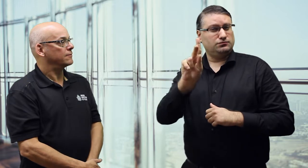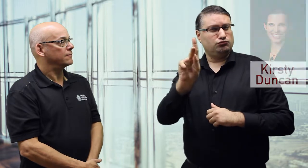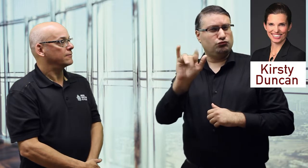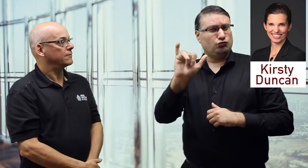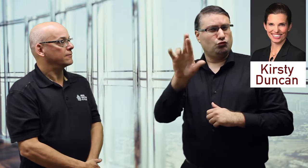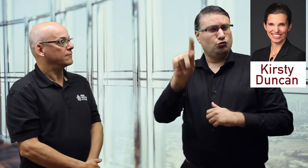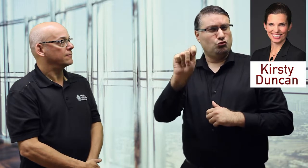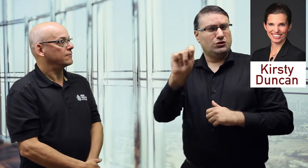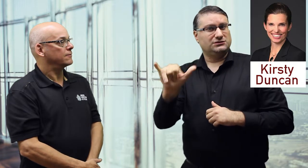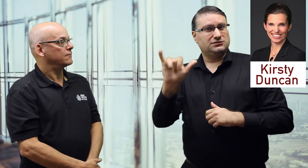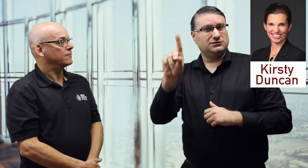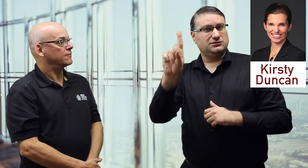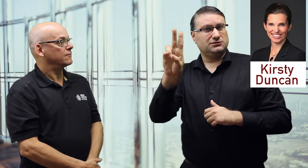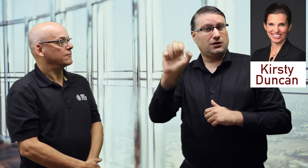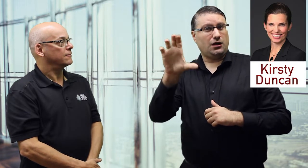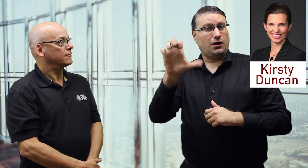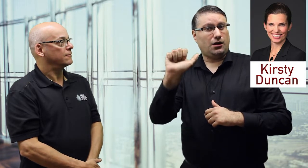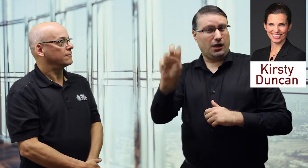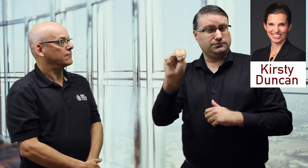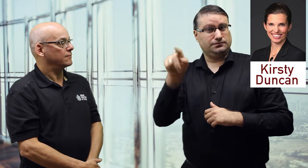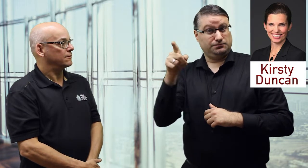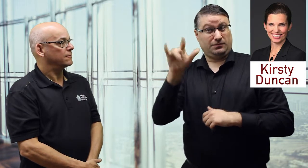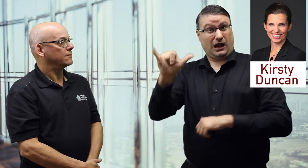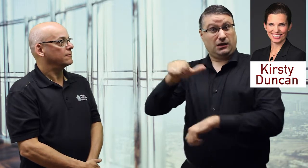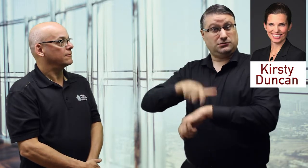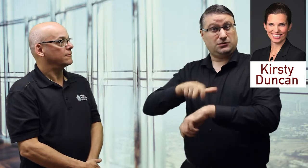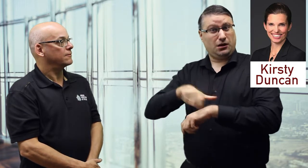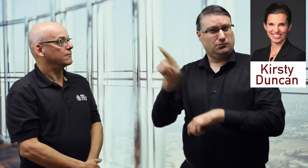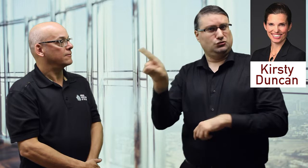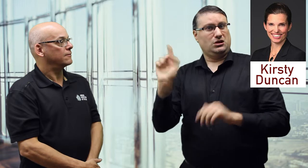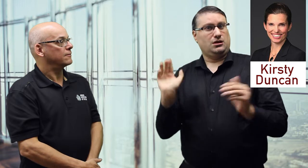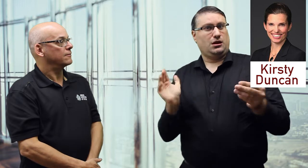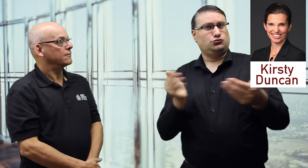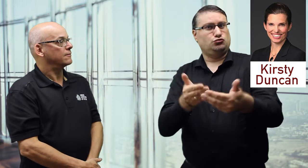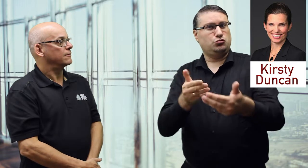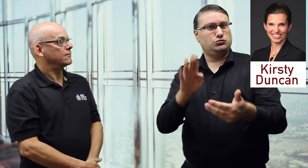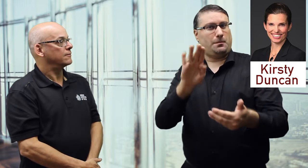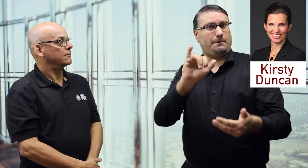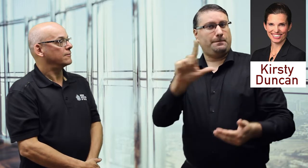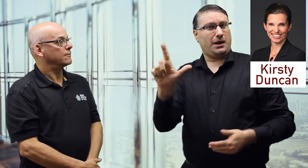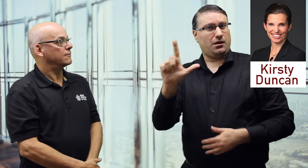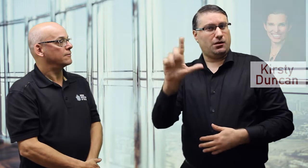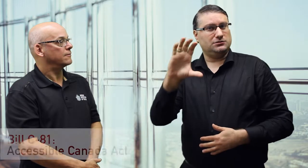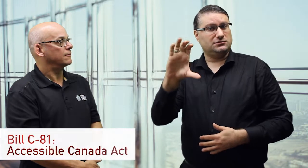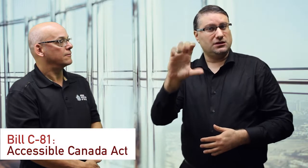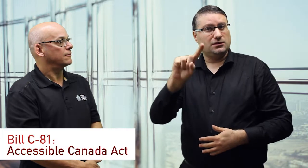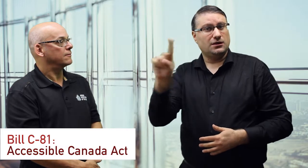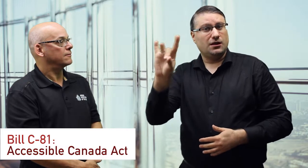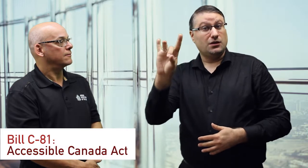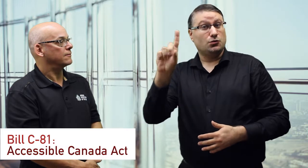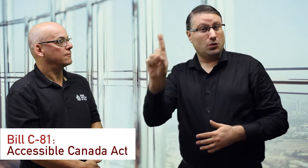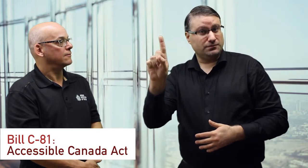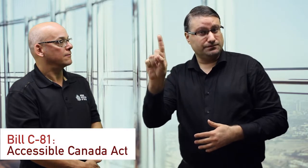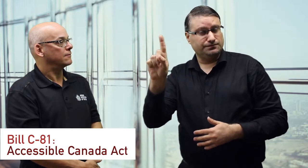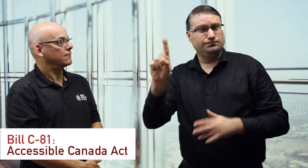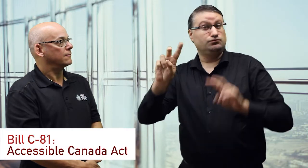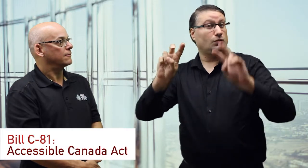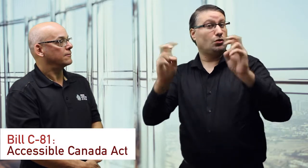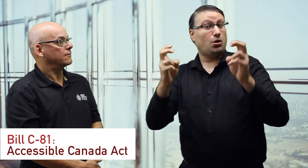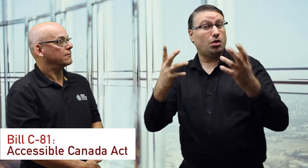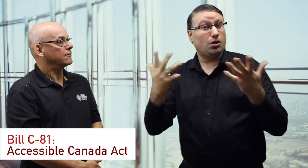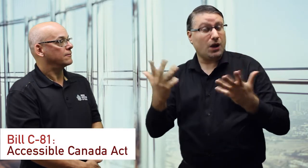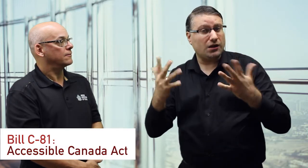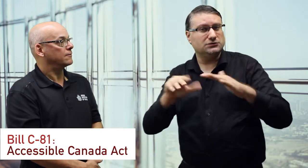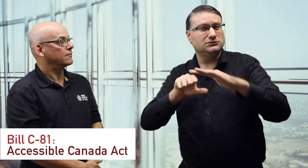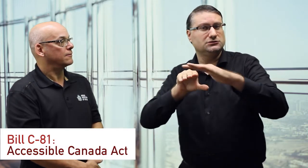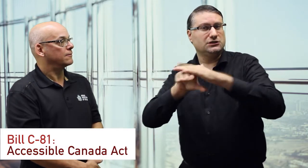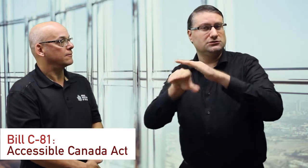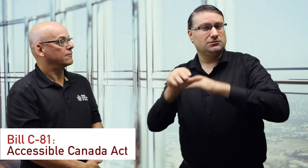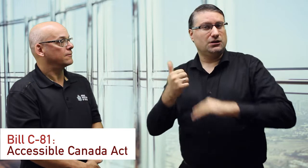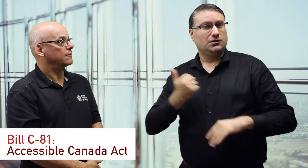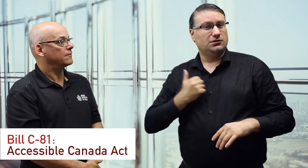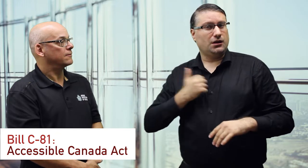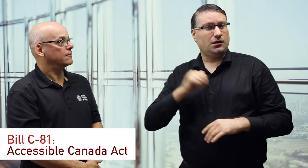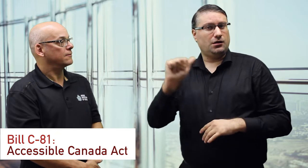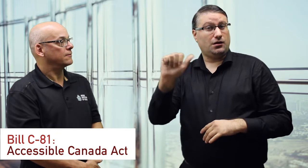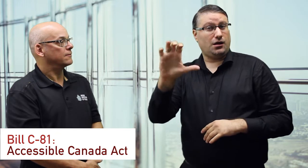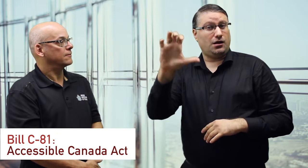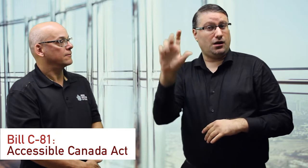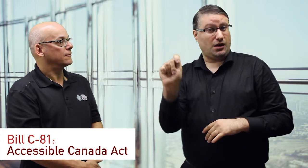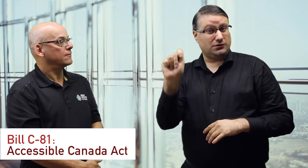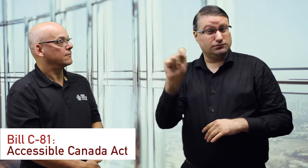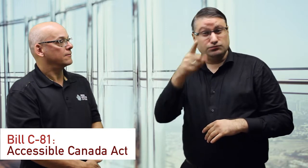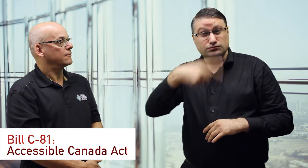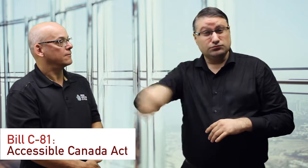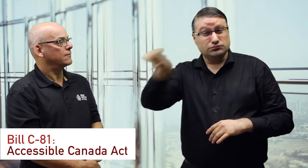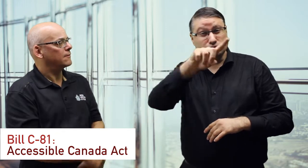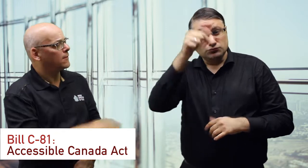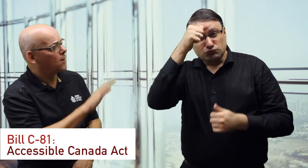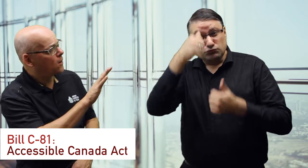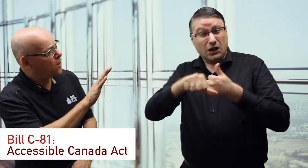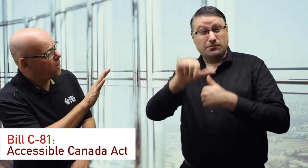Kirsty Duncan, has introduced a bill C-81, titled Accessible Canada Act. You remember that-